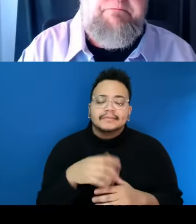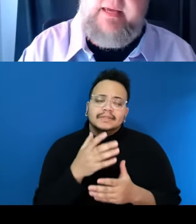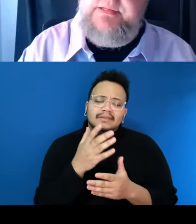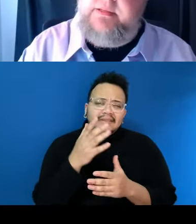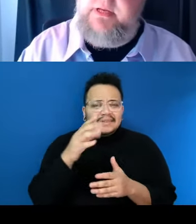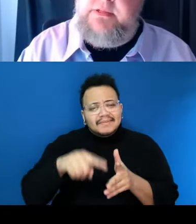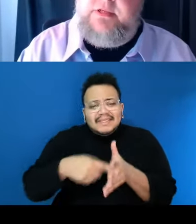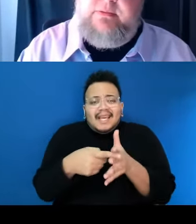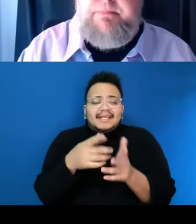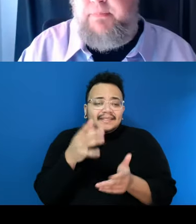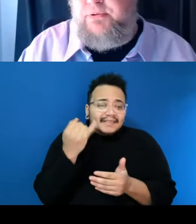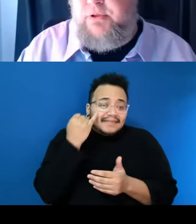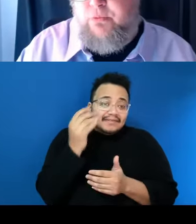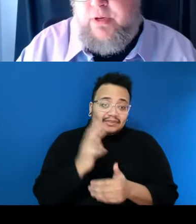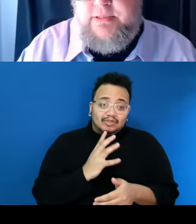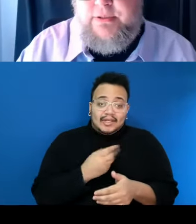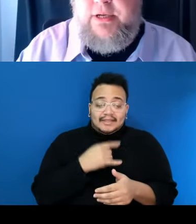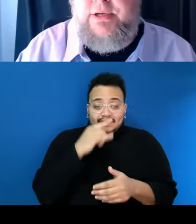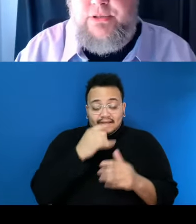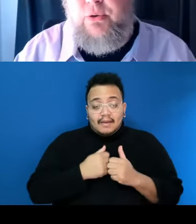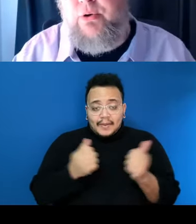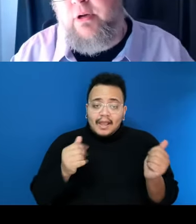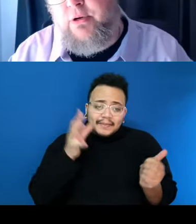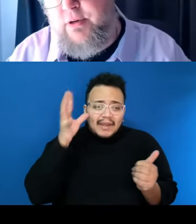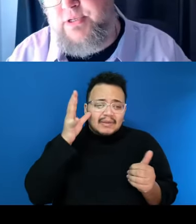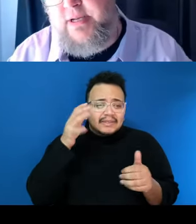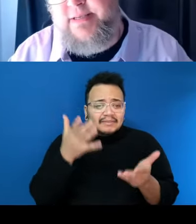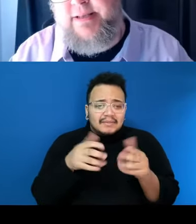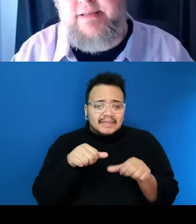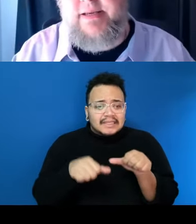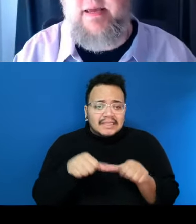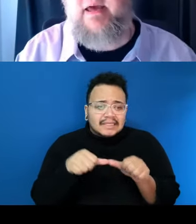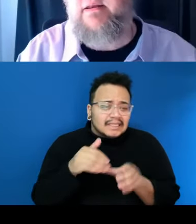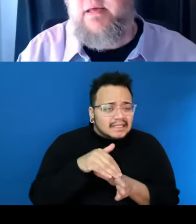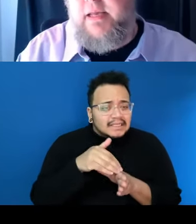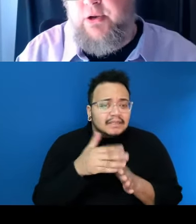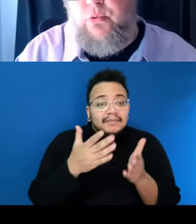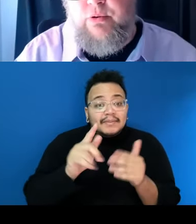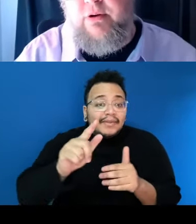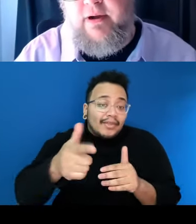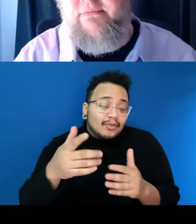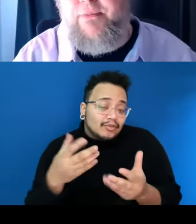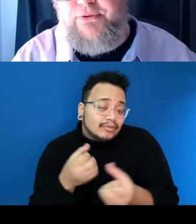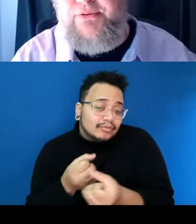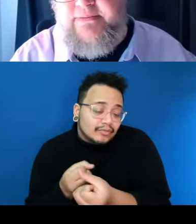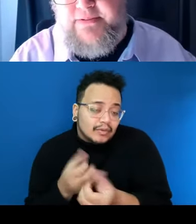And sometimes people don't want to condone or encourage trans identities, again in order of their belief